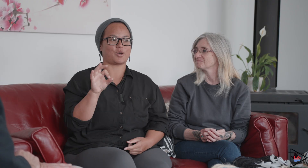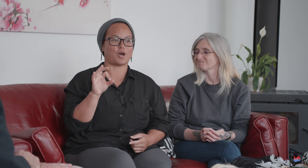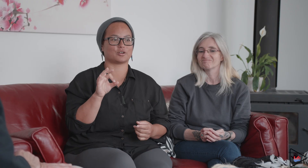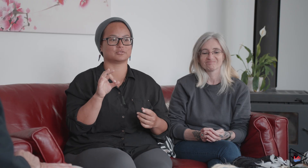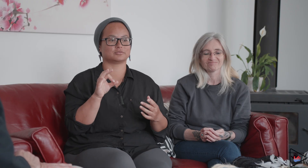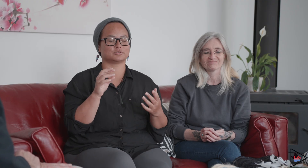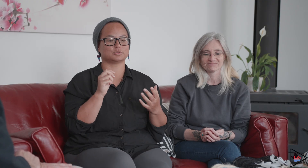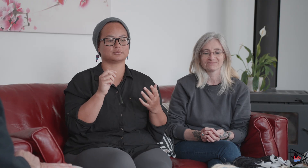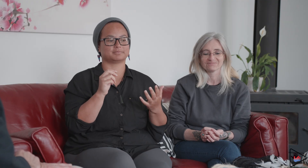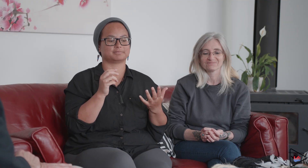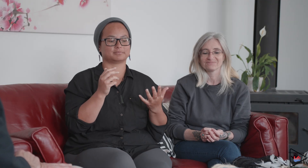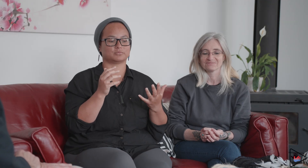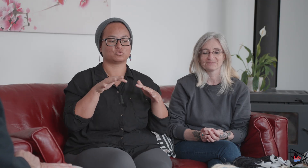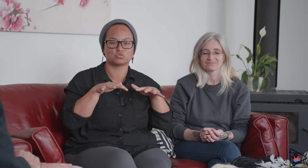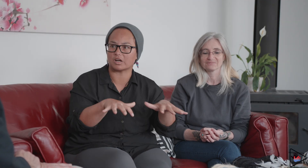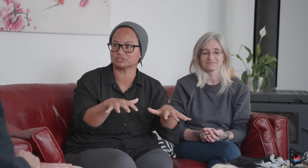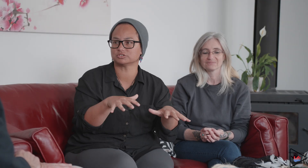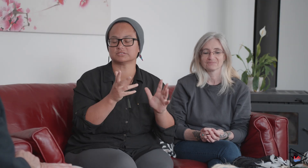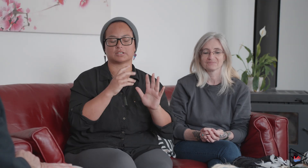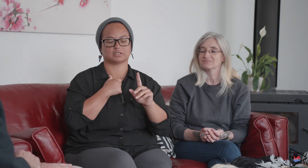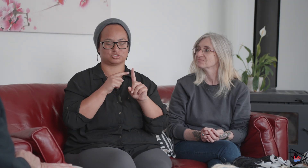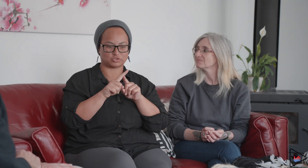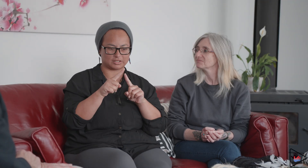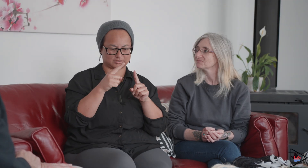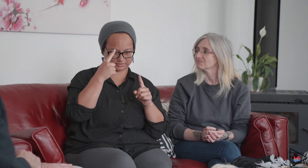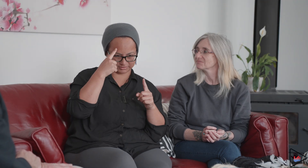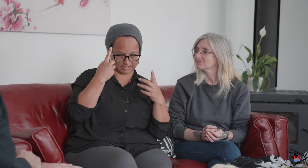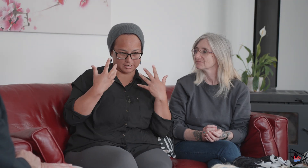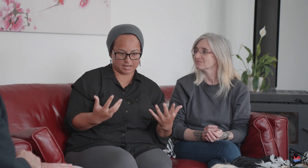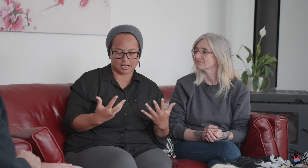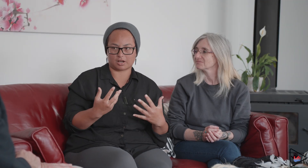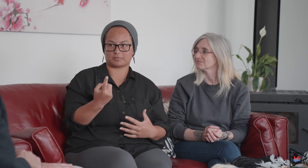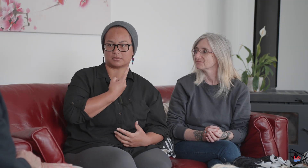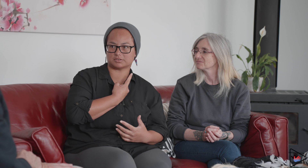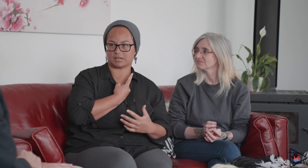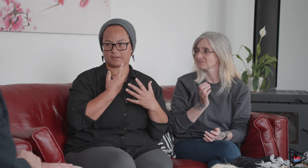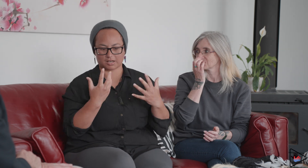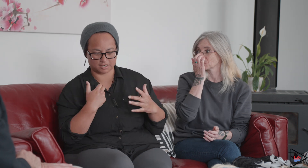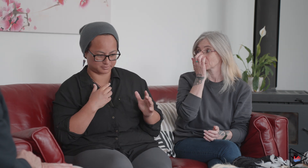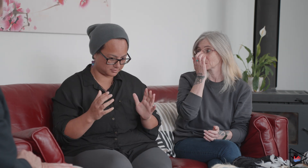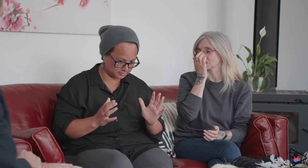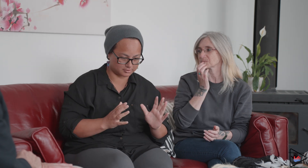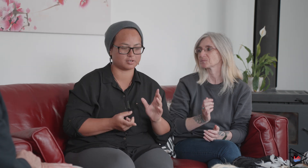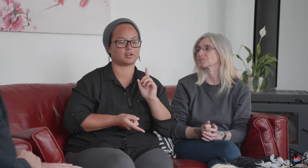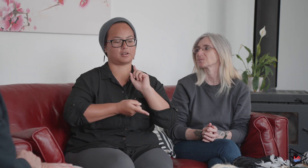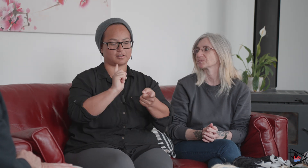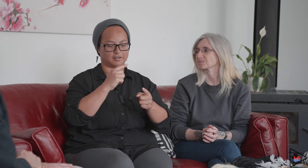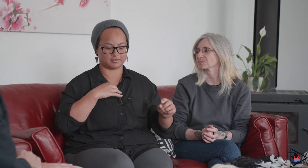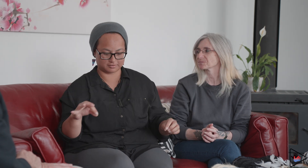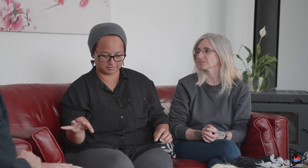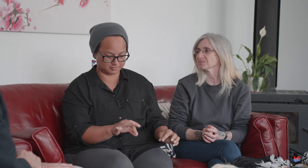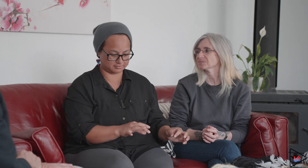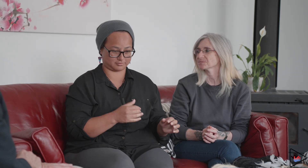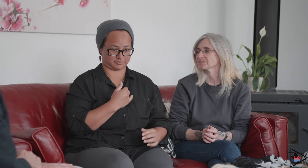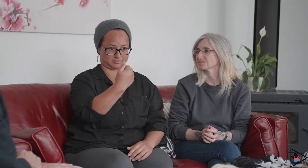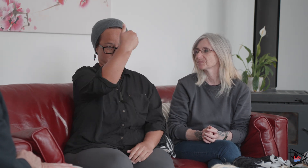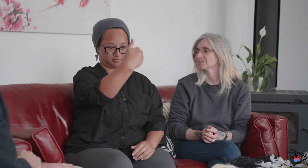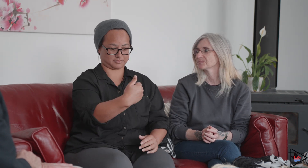And I I tried not to tried not to rush, tried to just figure it out myself. And